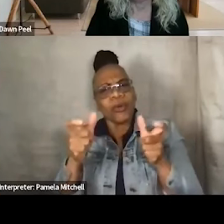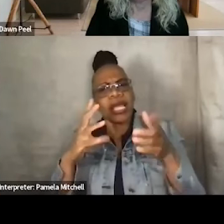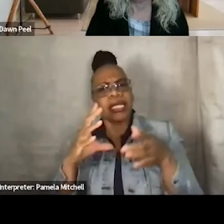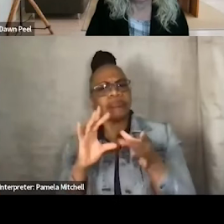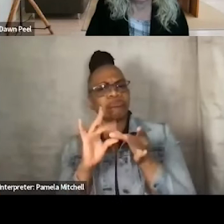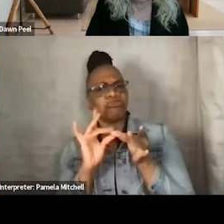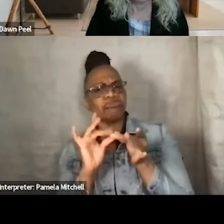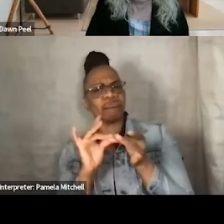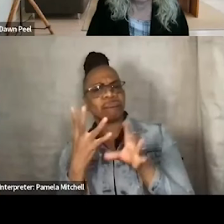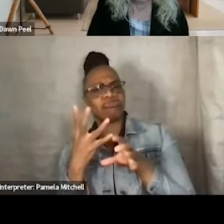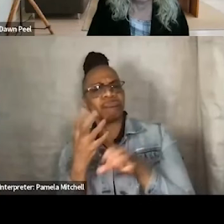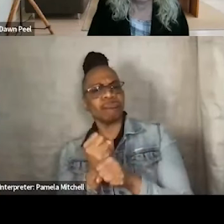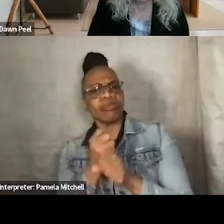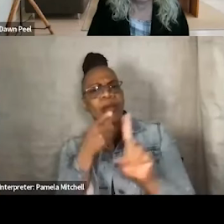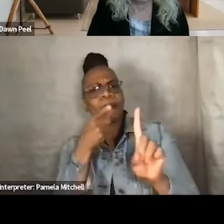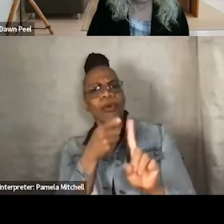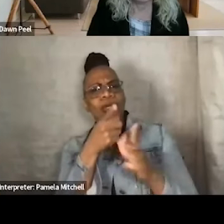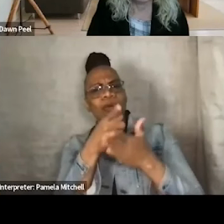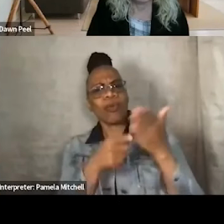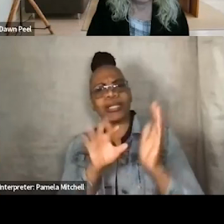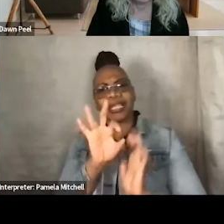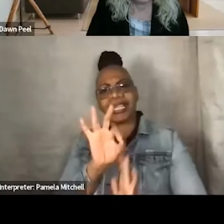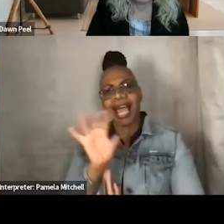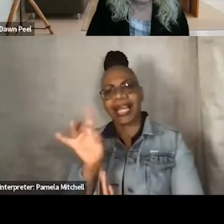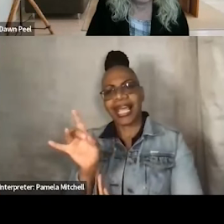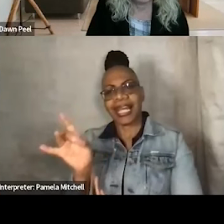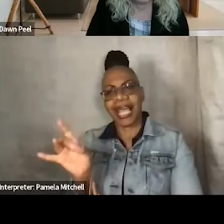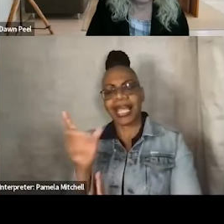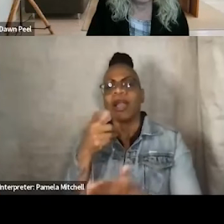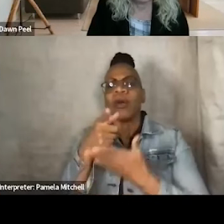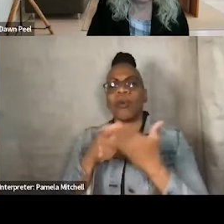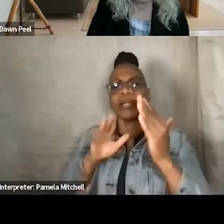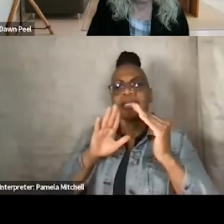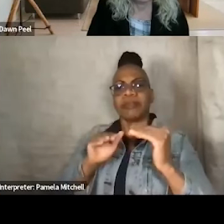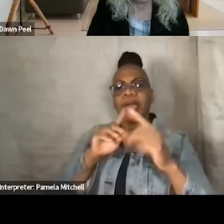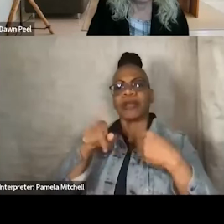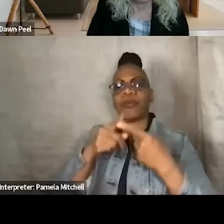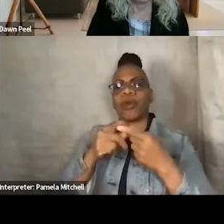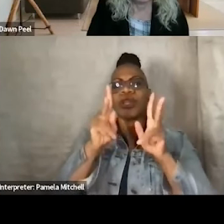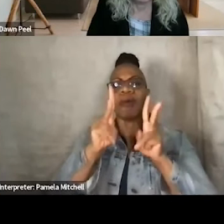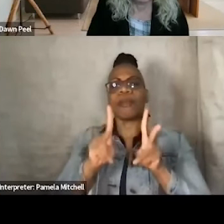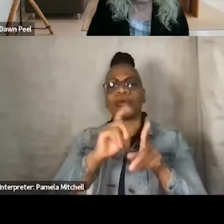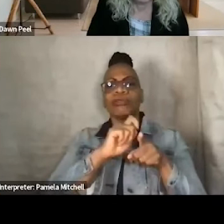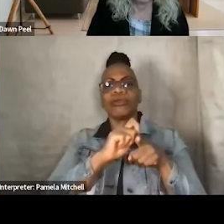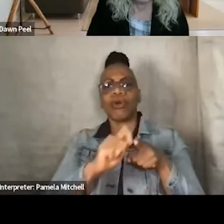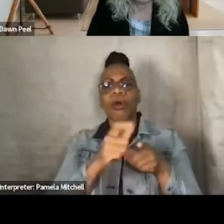about what 988 is, what to expect when somebody calls, what a mobile crisis response is.